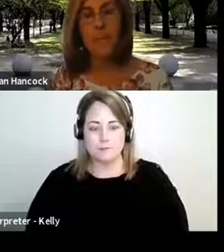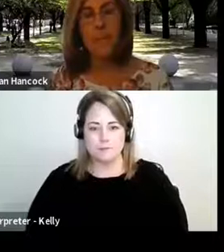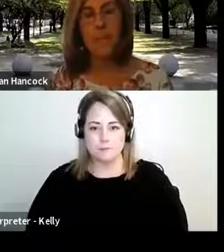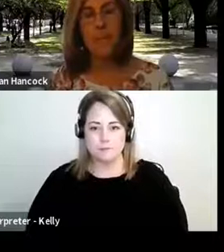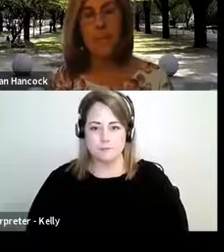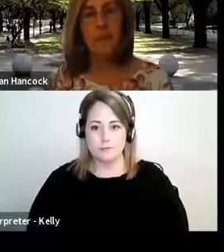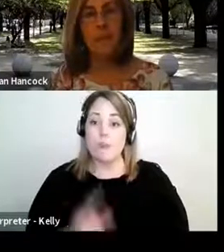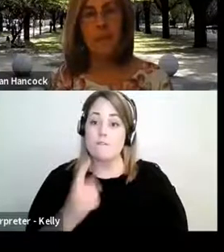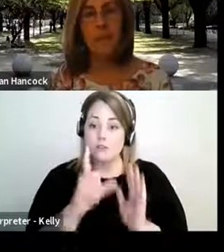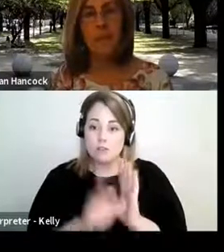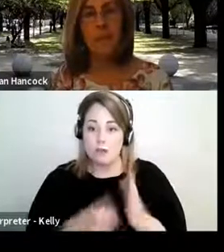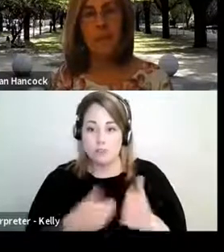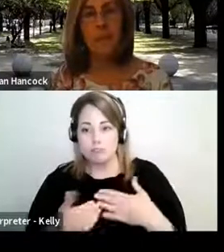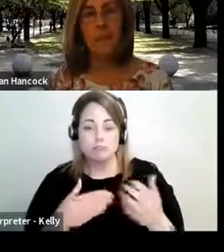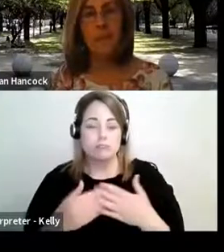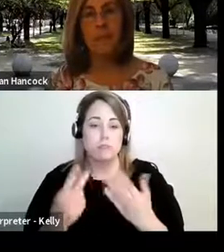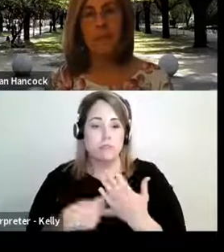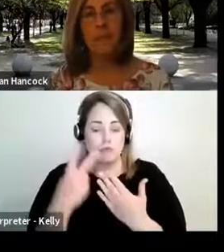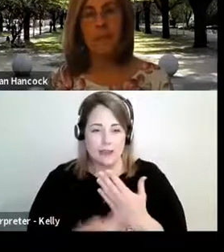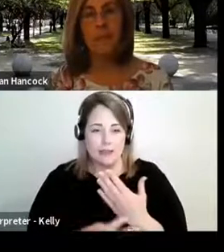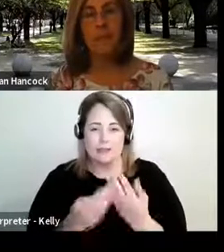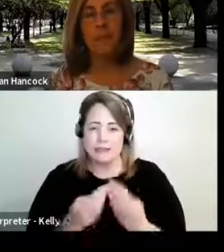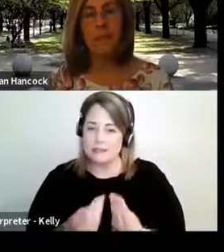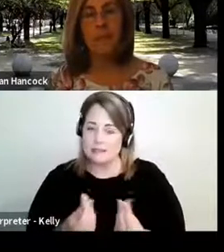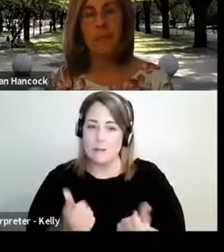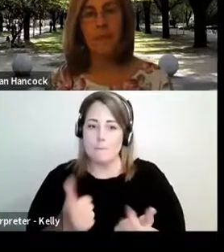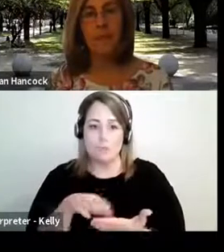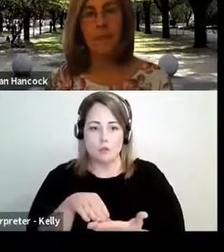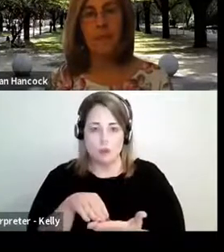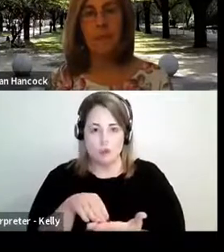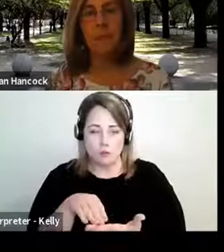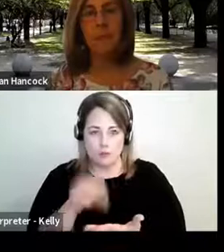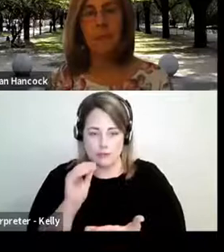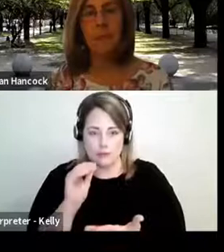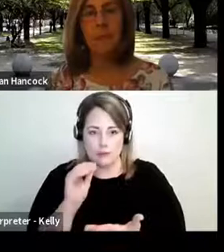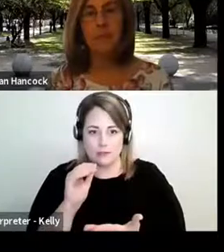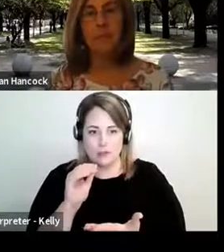some of the people – some of our students who completed the first iteration of the program,